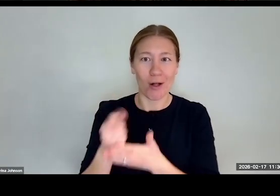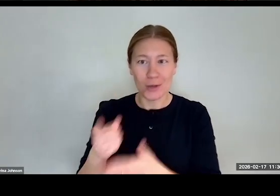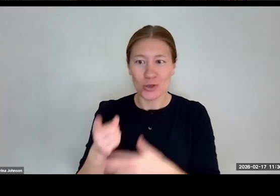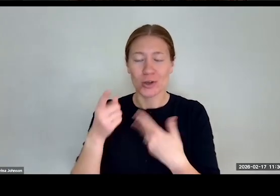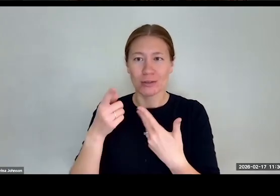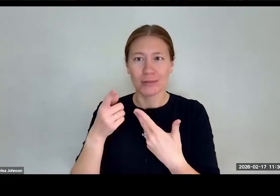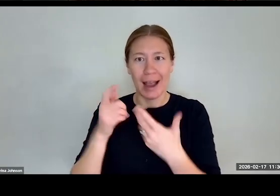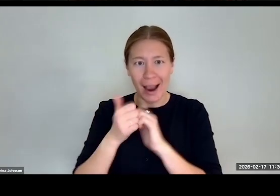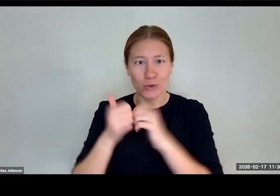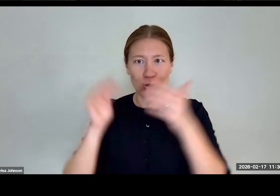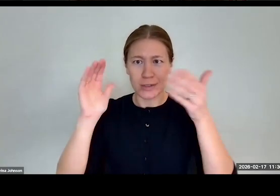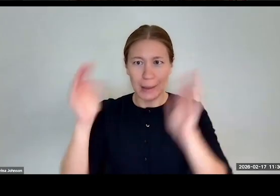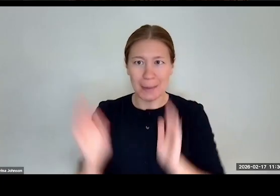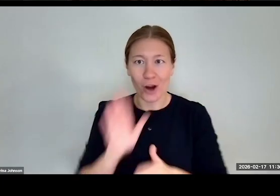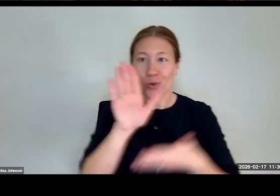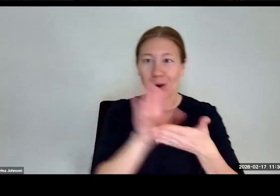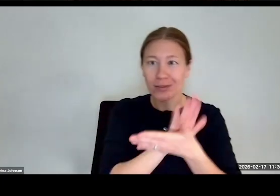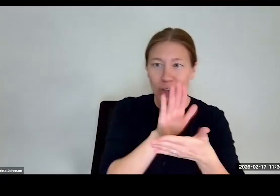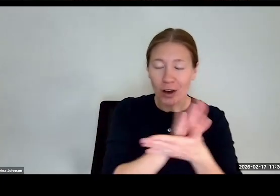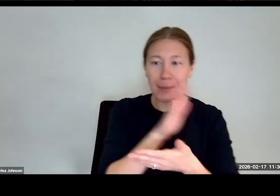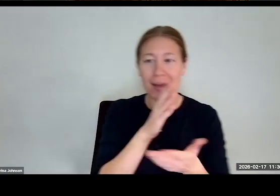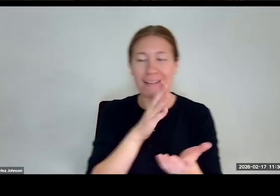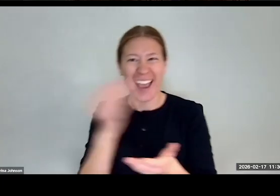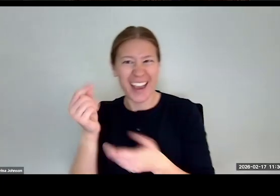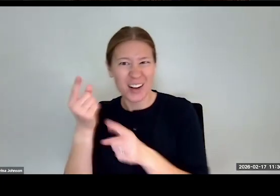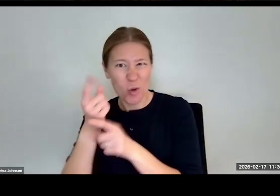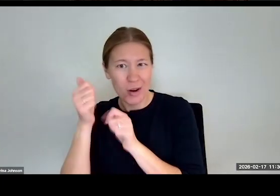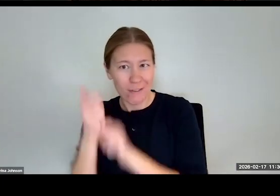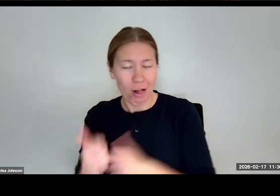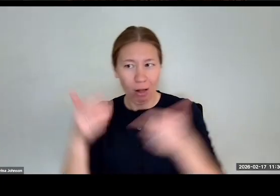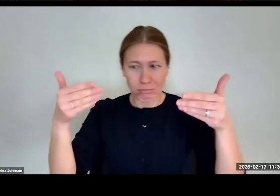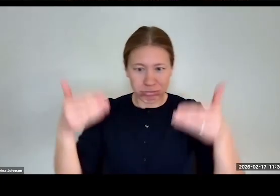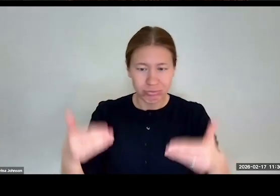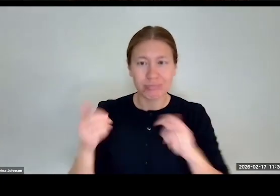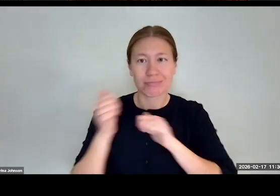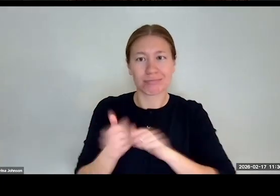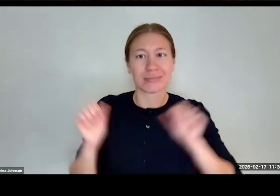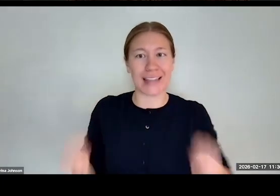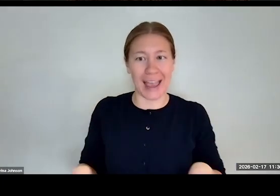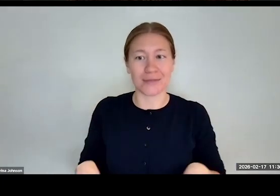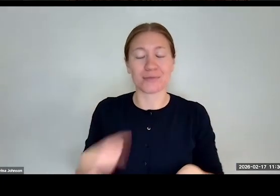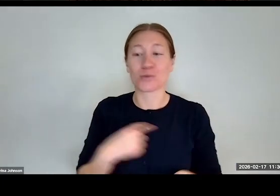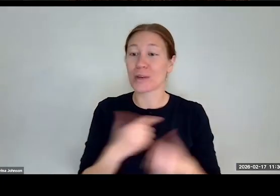and making any corrections that are needed. And we've got a link to learn more about the accessibility assistant in built into PowerPoint